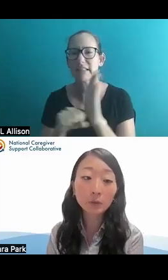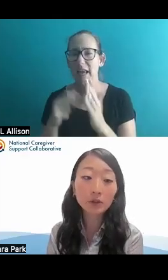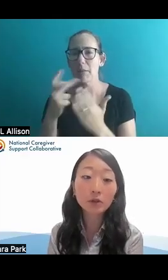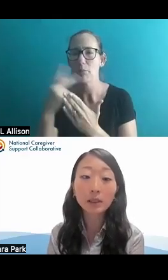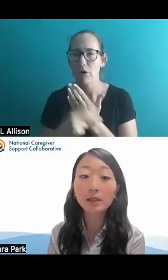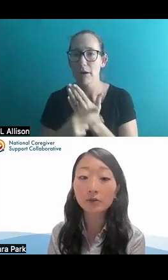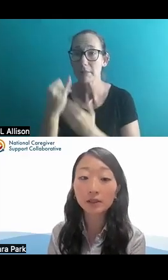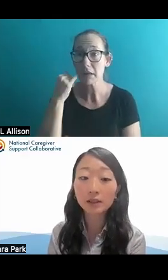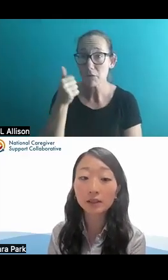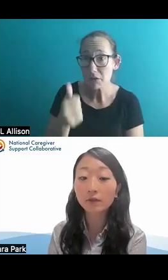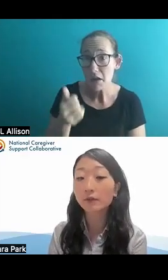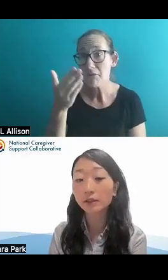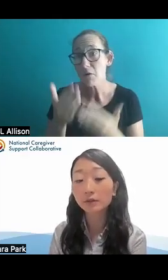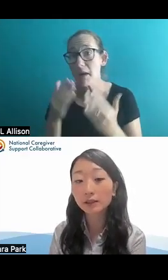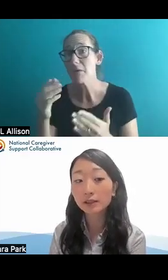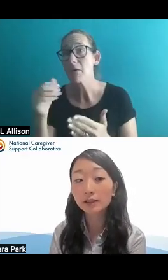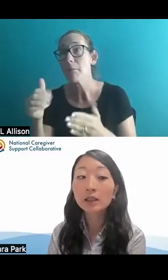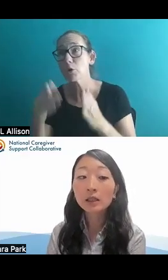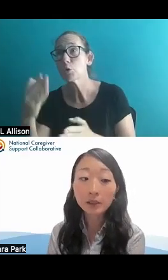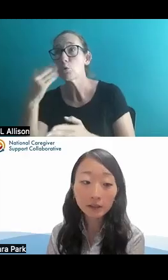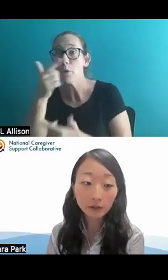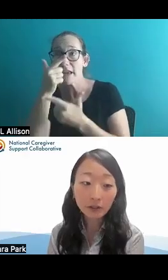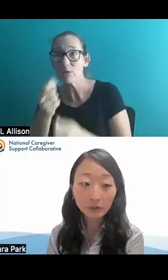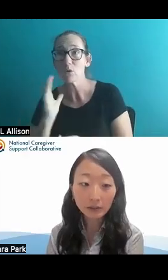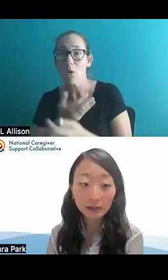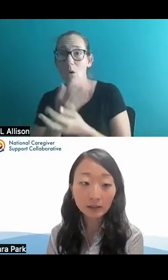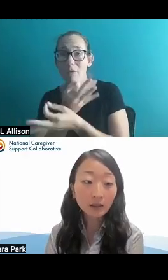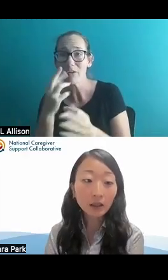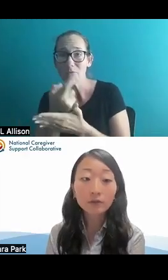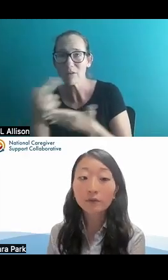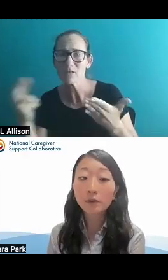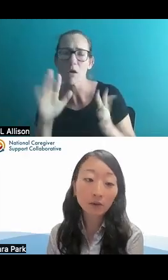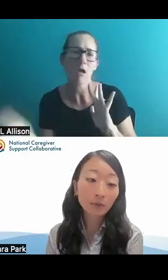you know may be interested in our free resources, please reach out to us. I will review all the ways